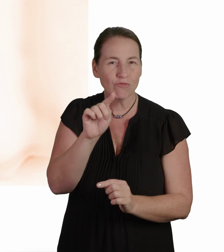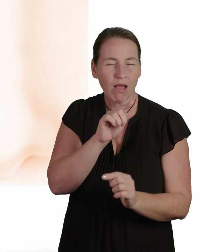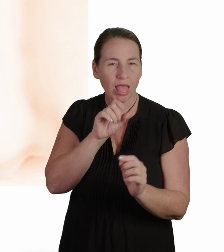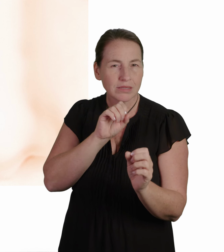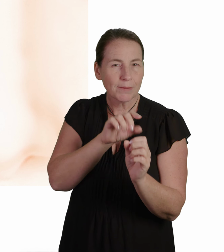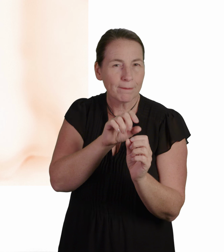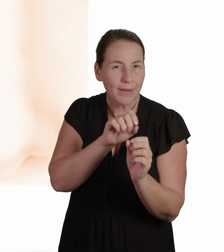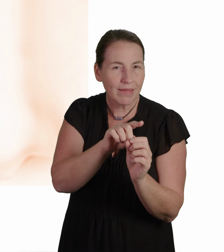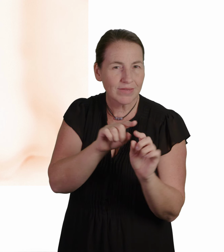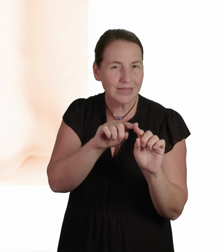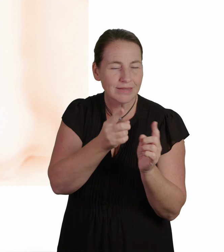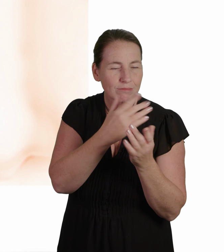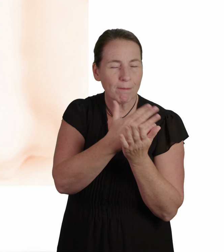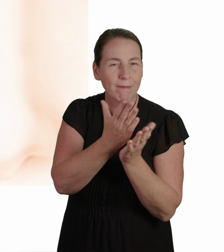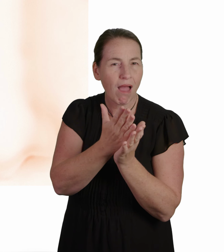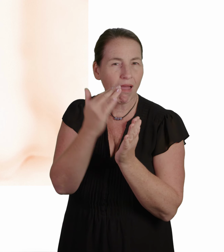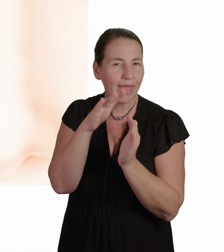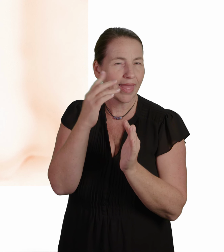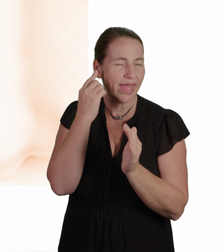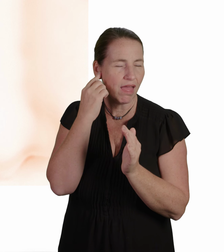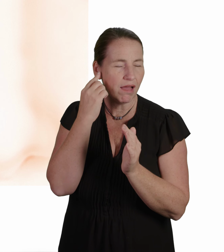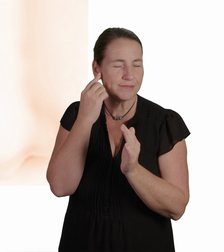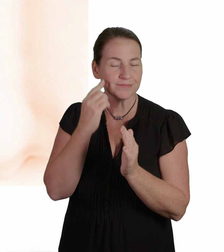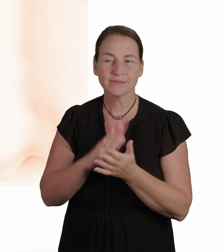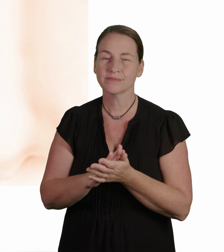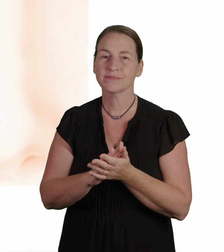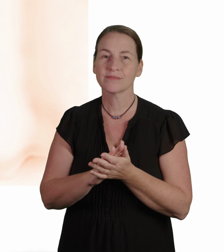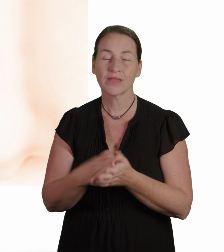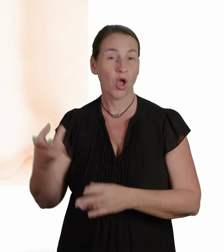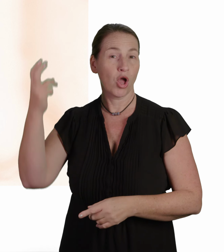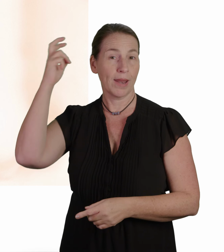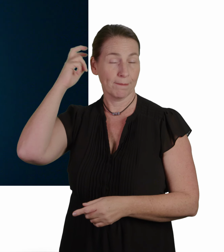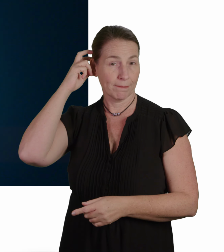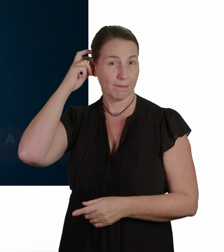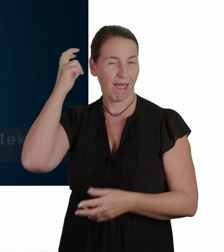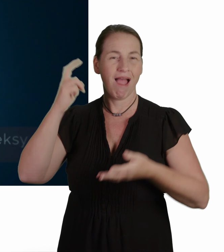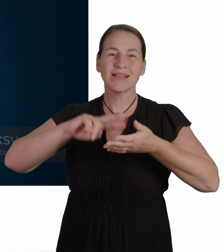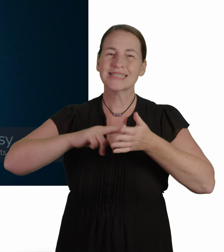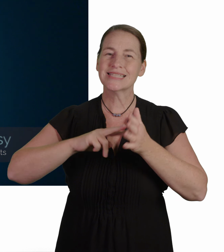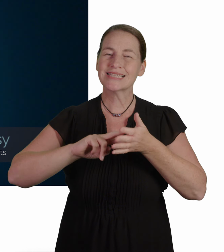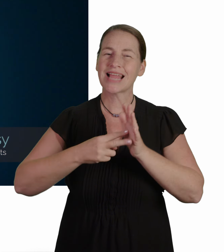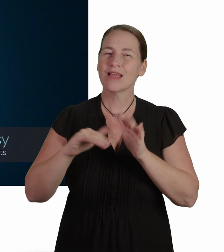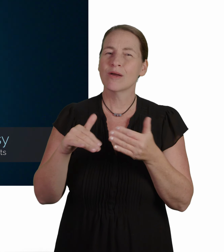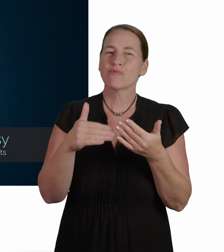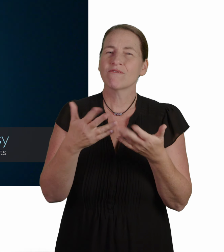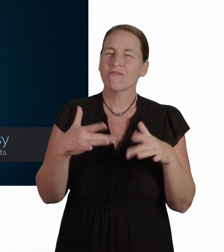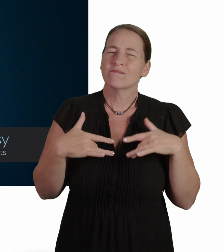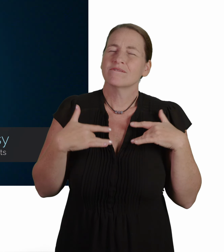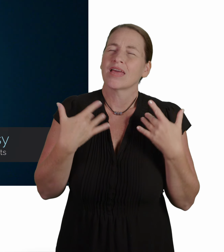to different parts of the inner ear. A cochlear implant is designed to provide a sensation of sound